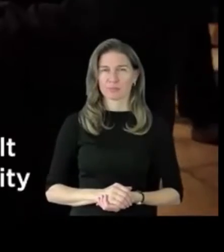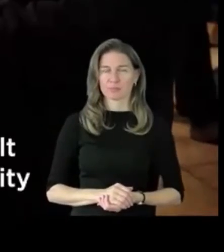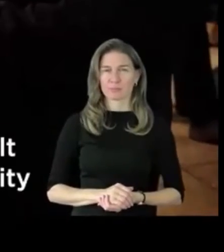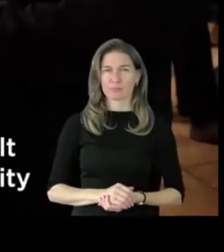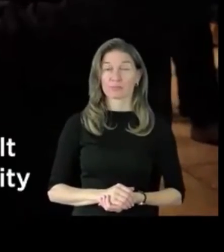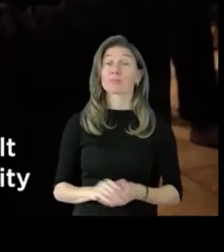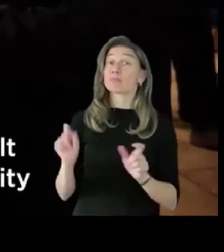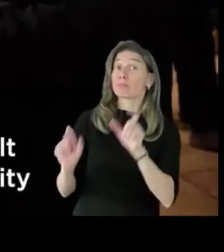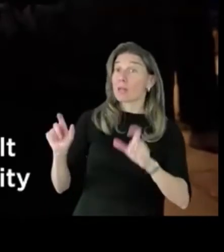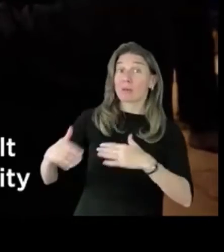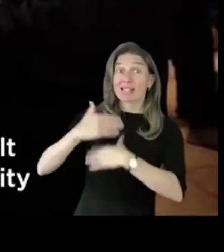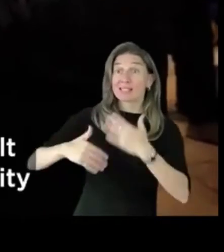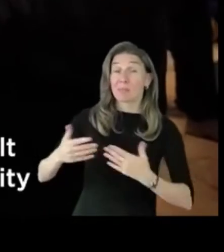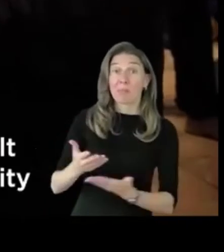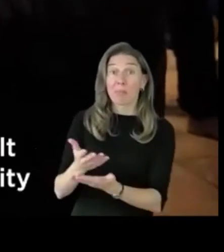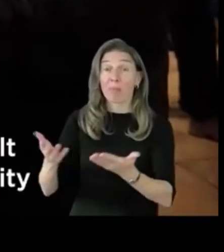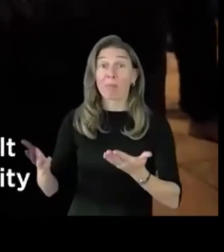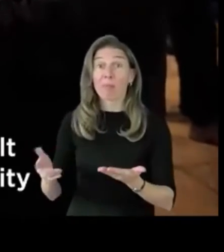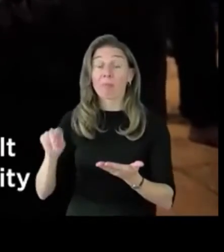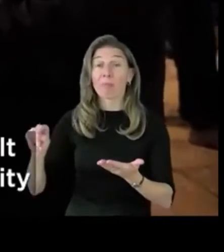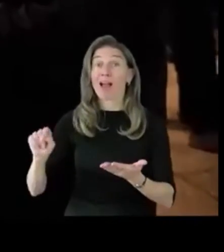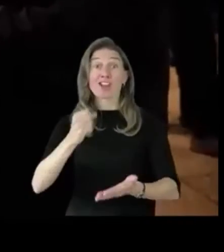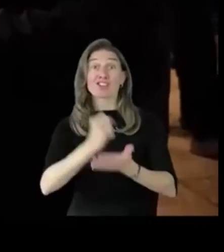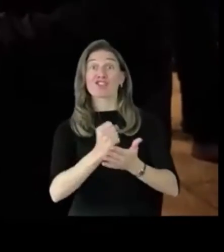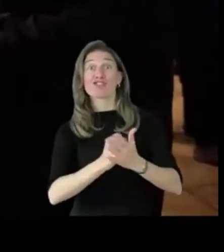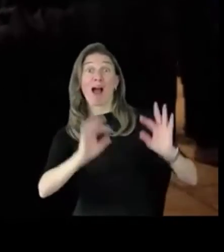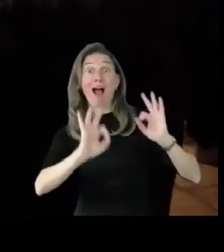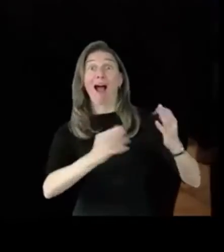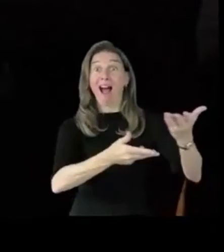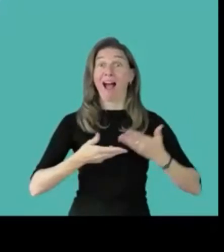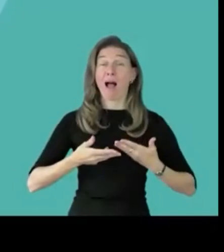It's very difficult for a person with a disability to have a good job.